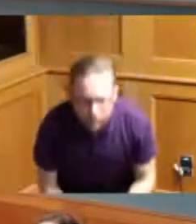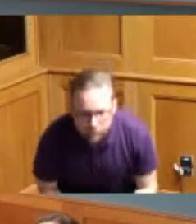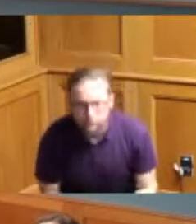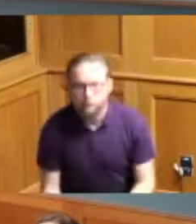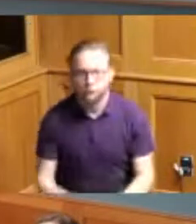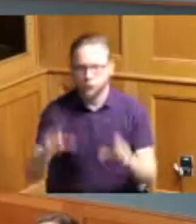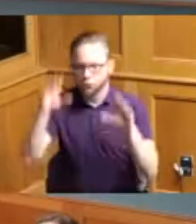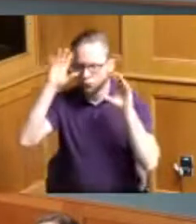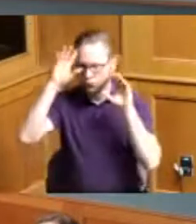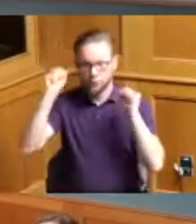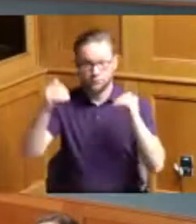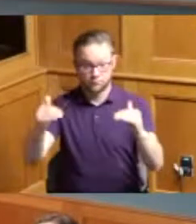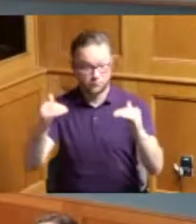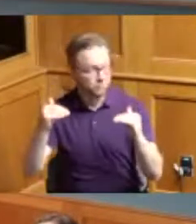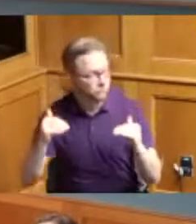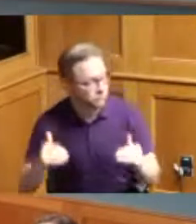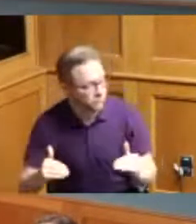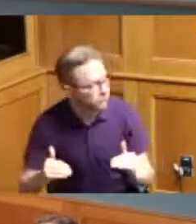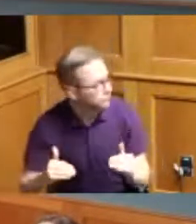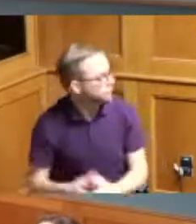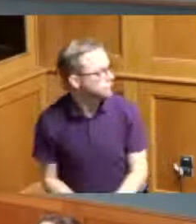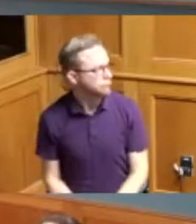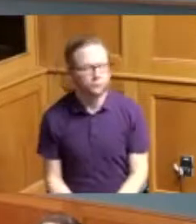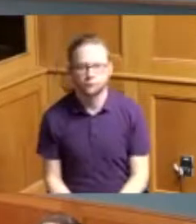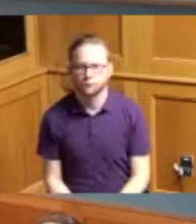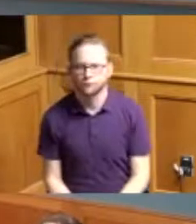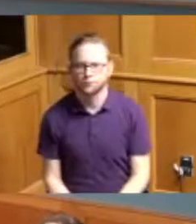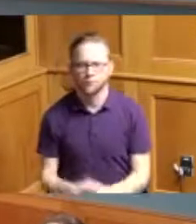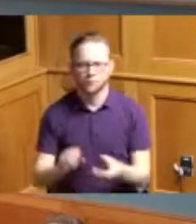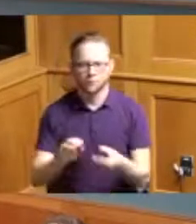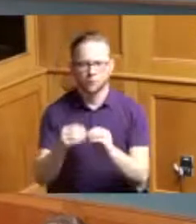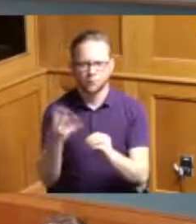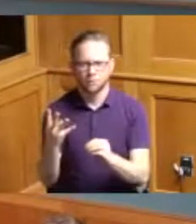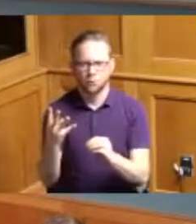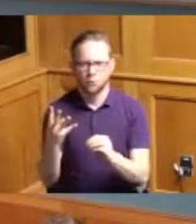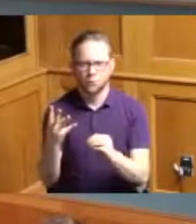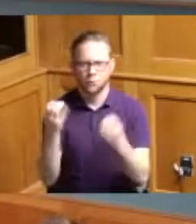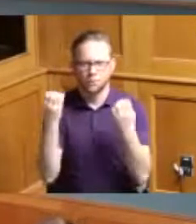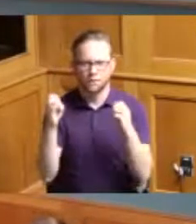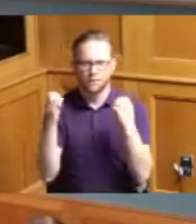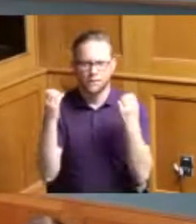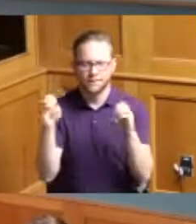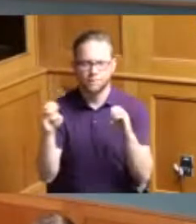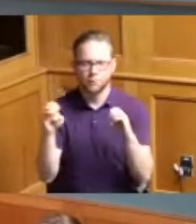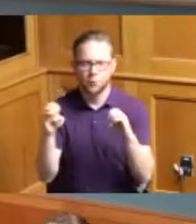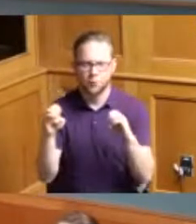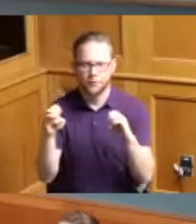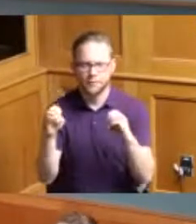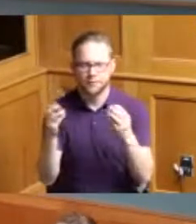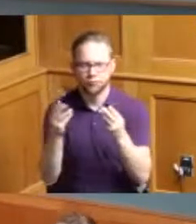let's see my glasses item four Emergency Relief Rent and Utility Assistance Program